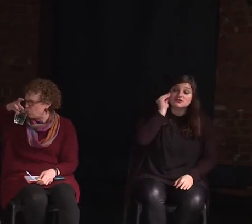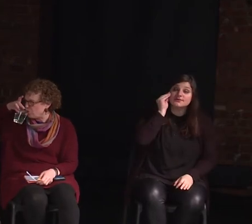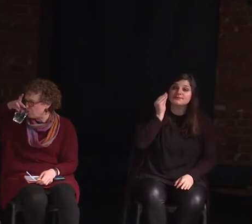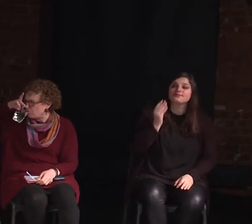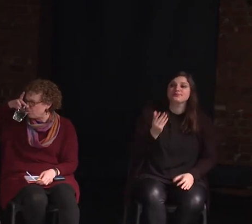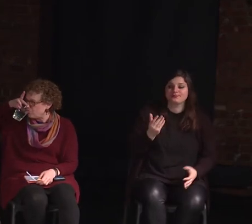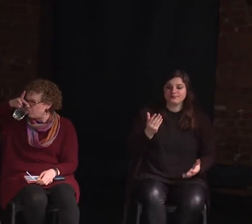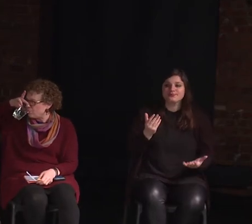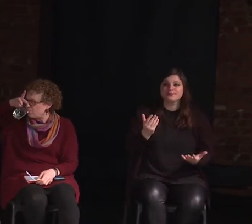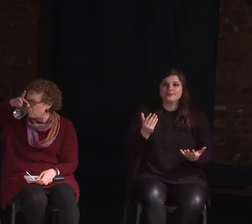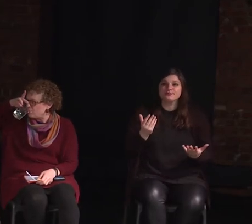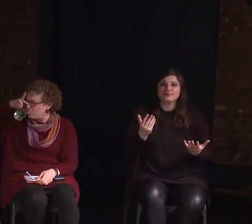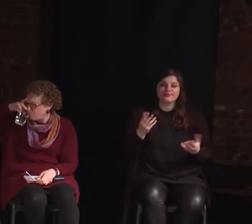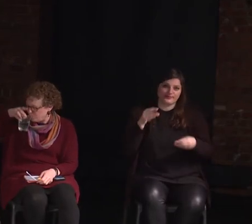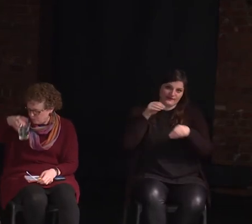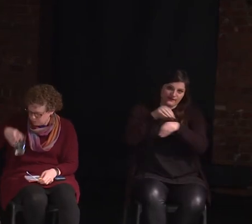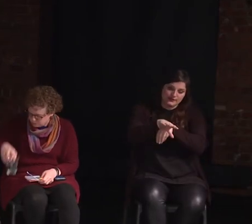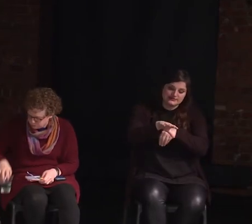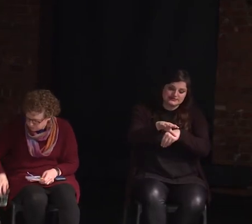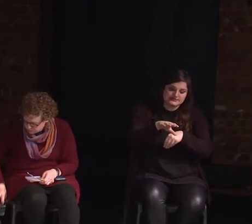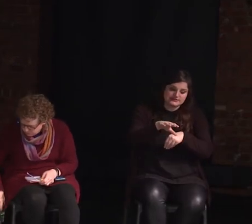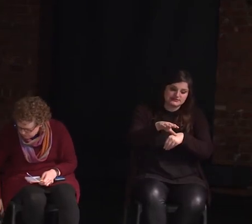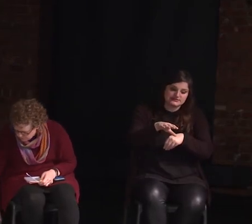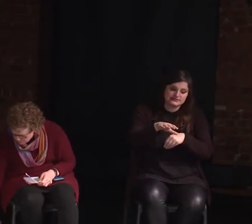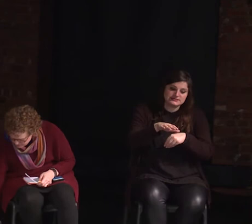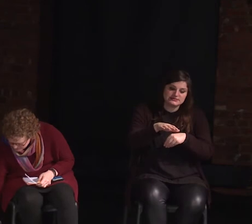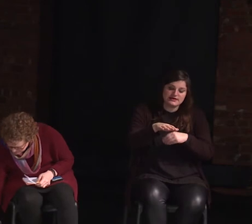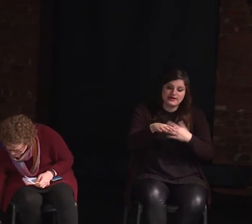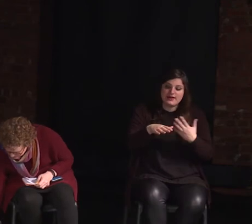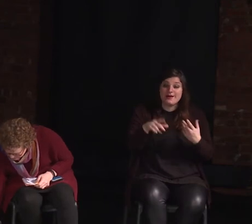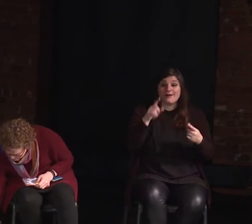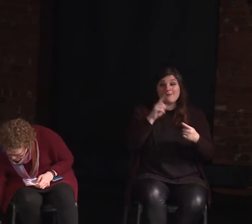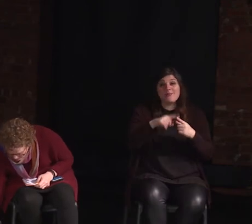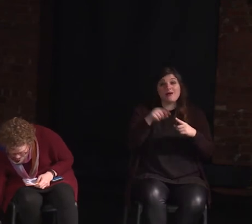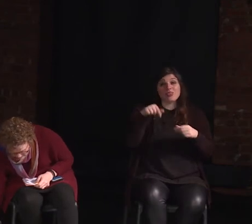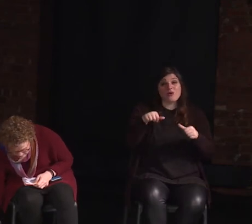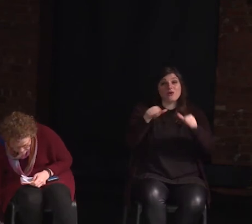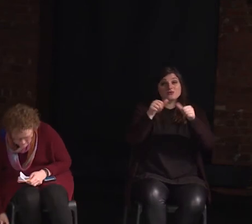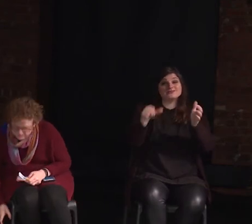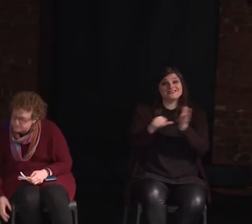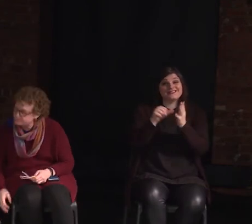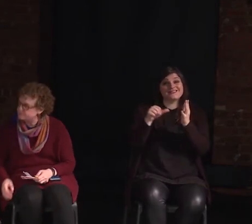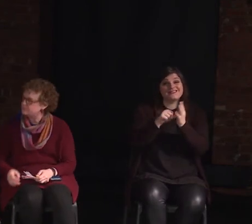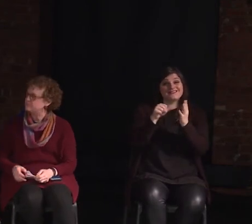I would say at some level that the monuments commission-- I don't know if people in the